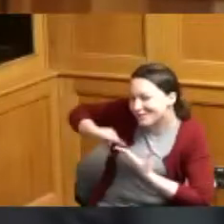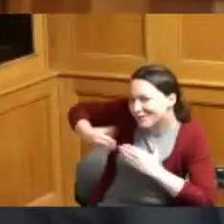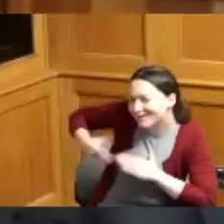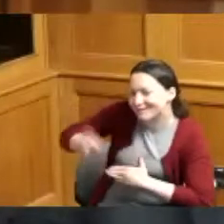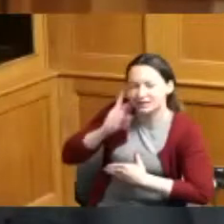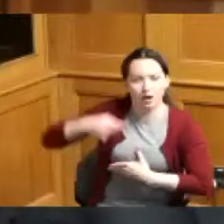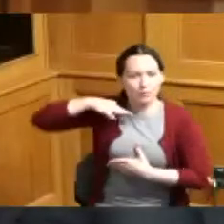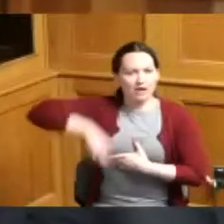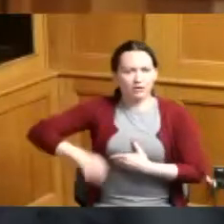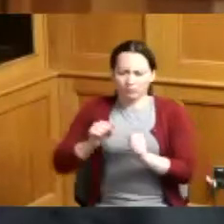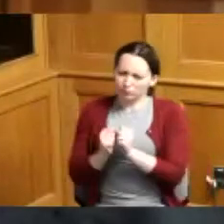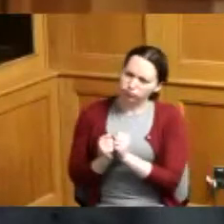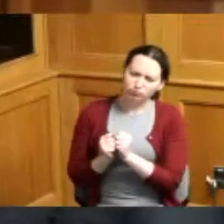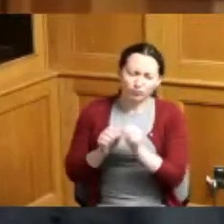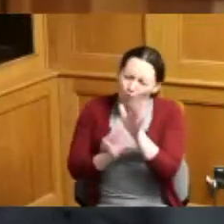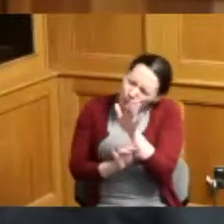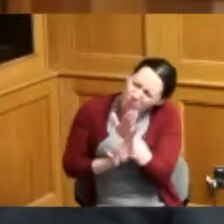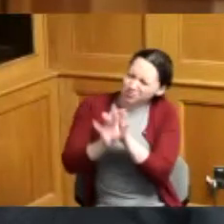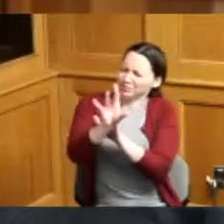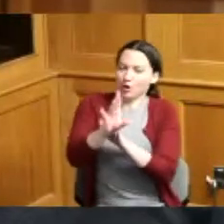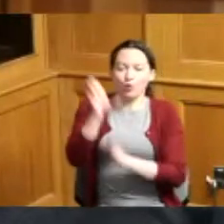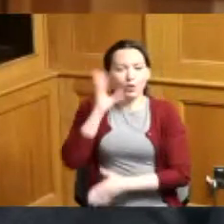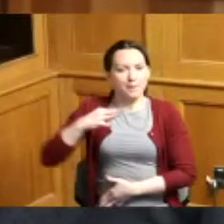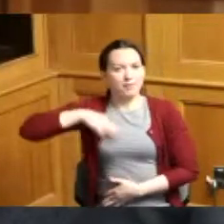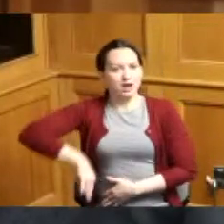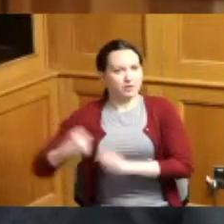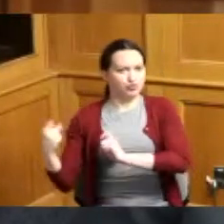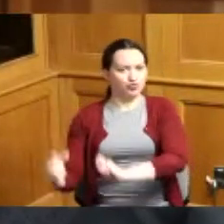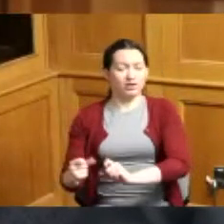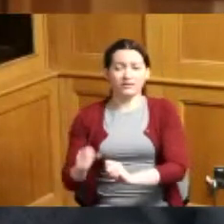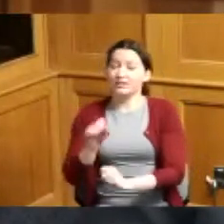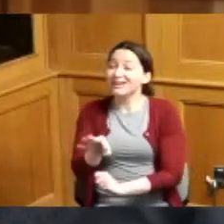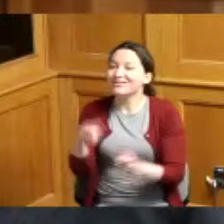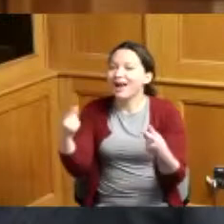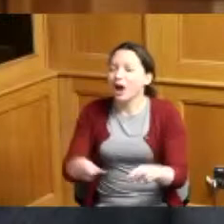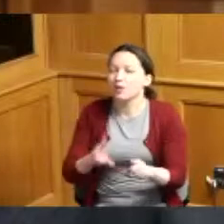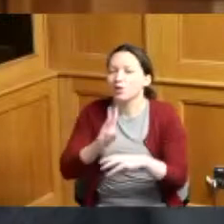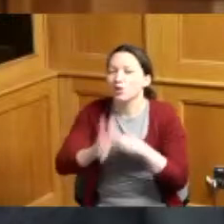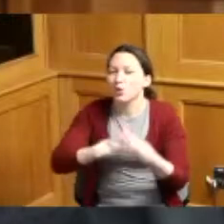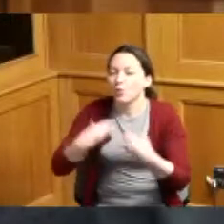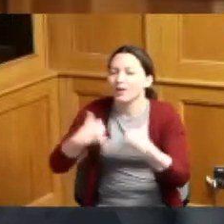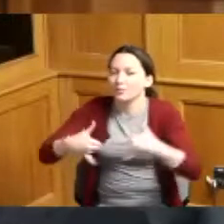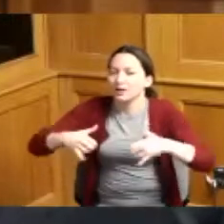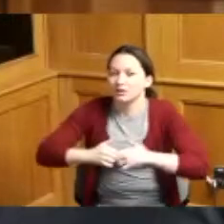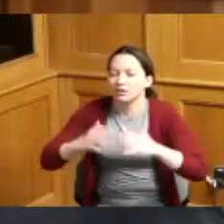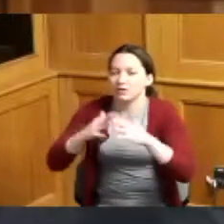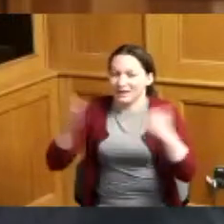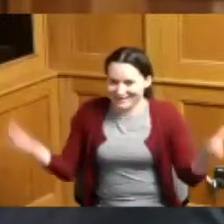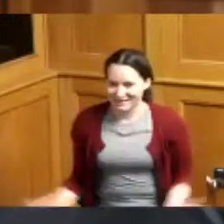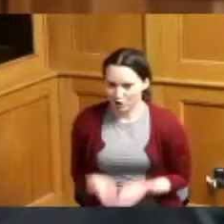that will tremendously benefit uh if we get the World Cup here so I take all these things into